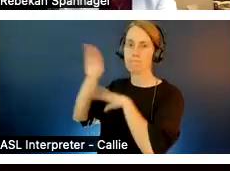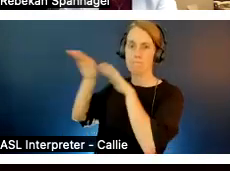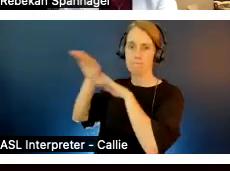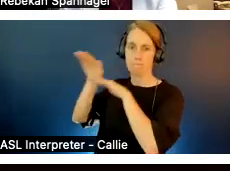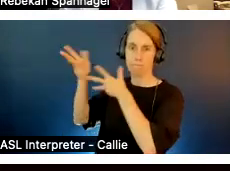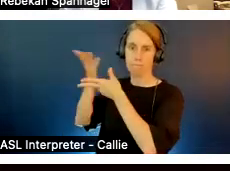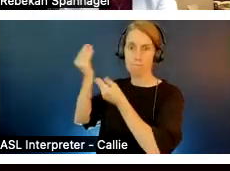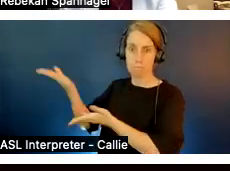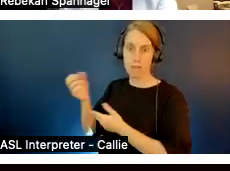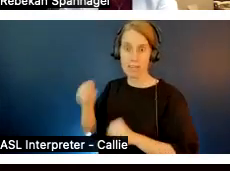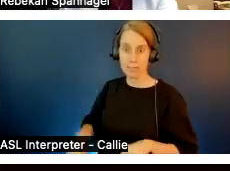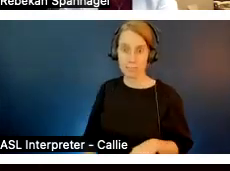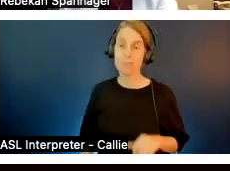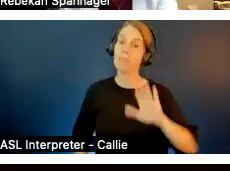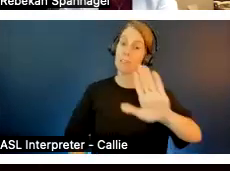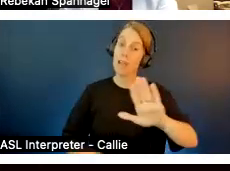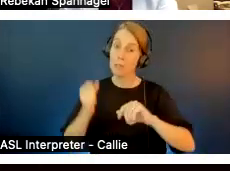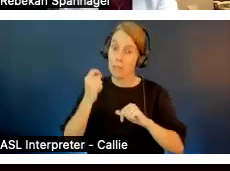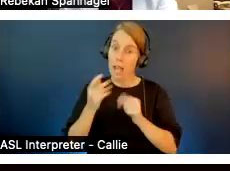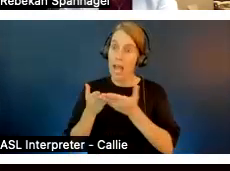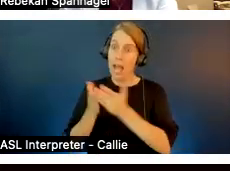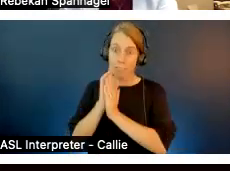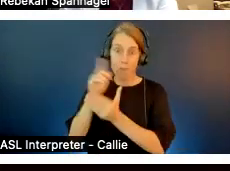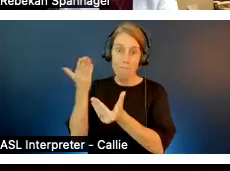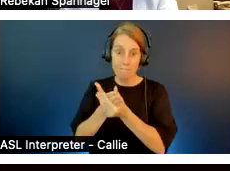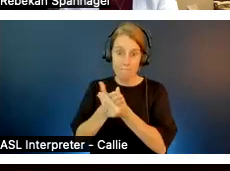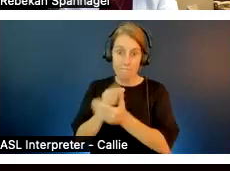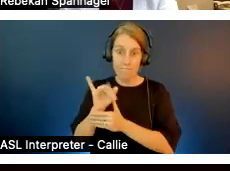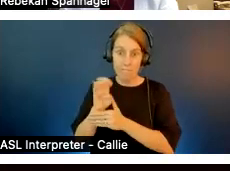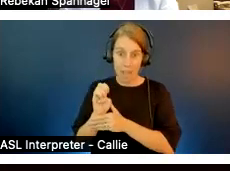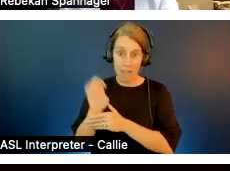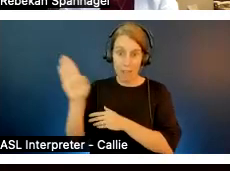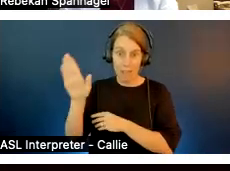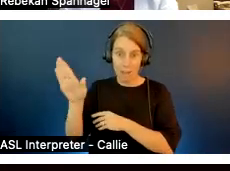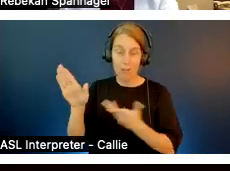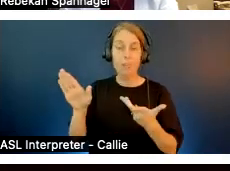would again do it in writing either via email or with the letter that you sent it into the agency